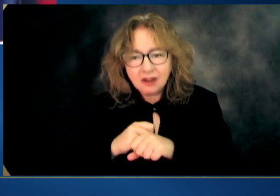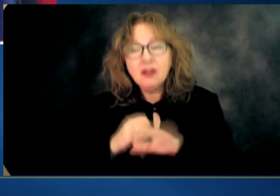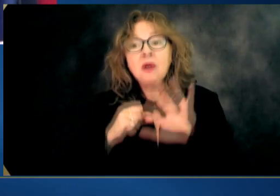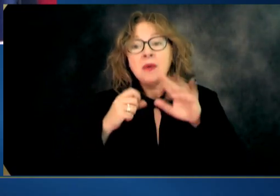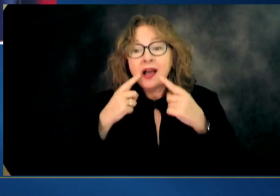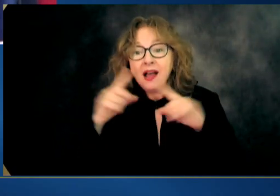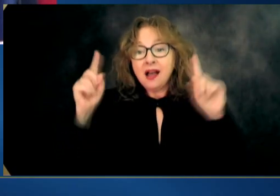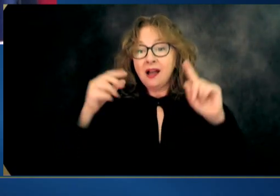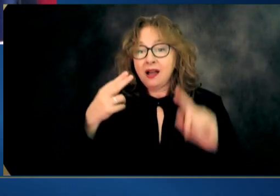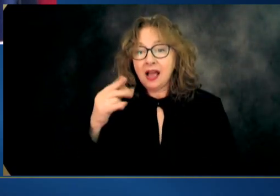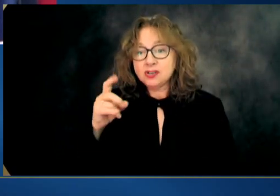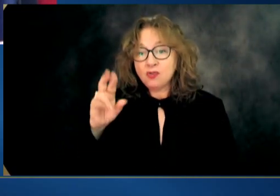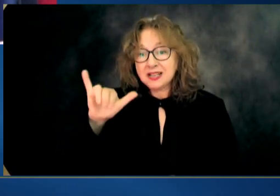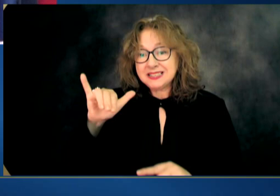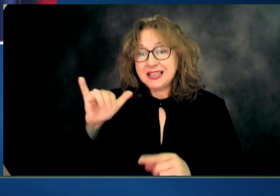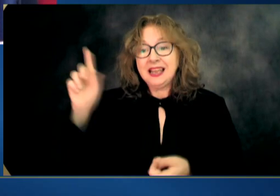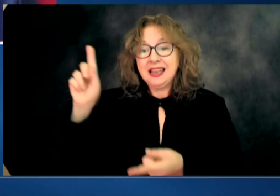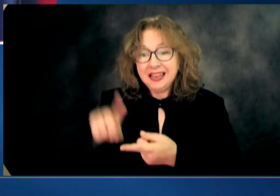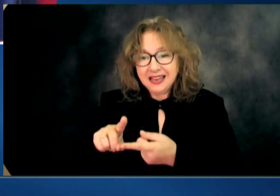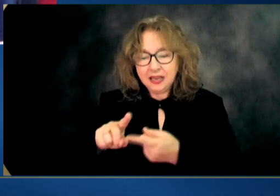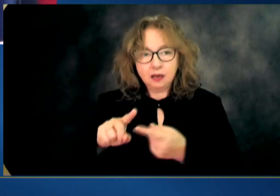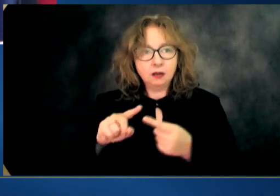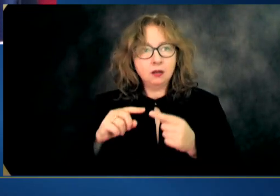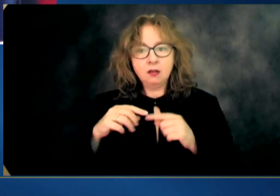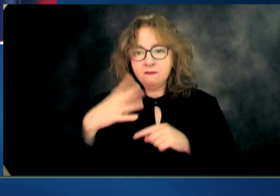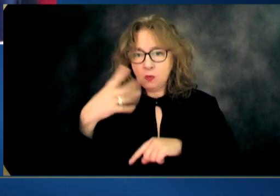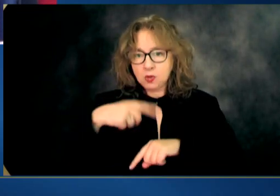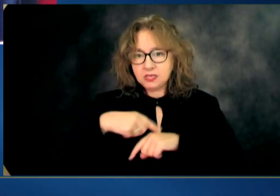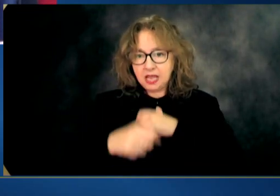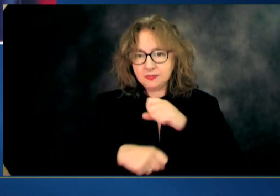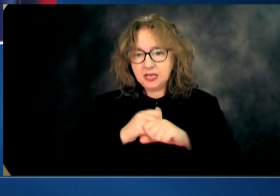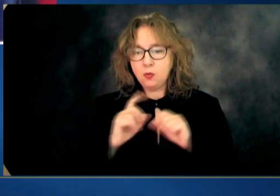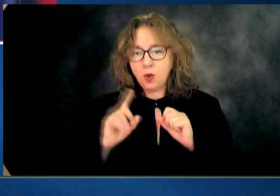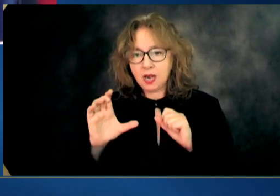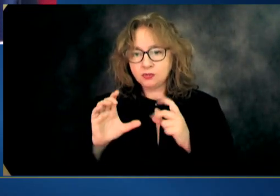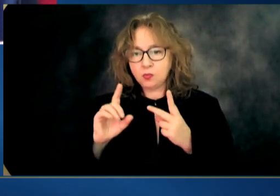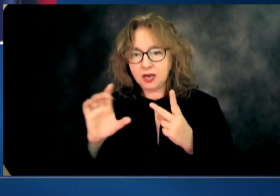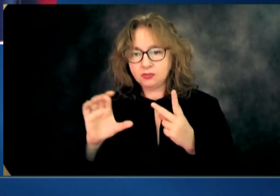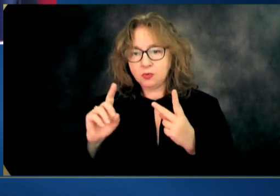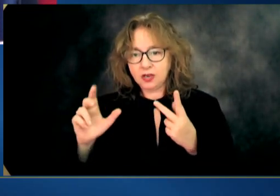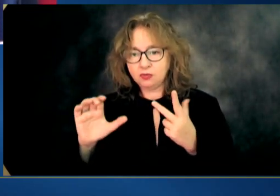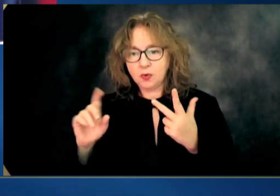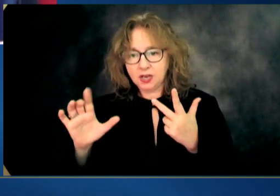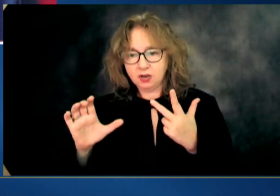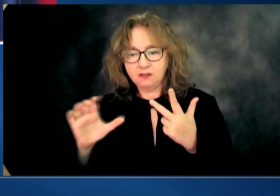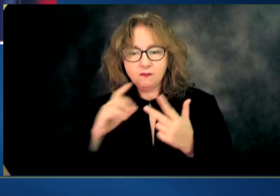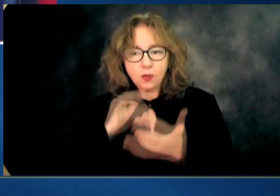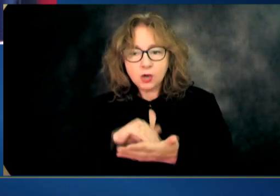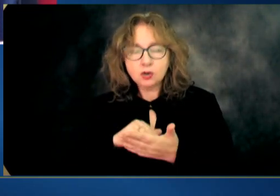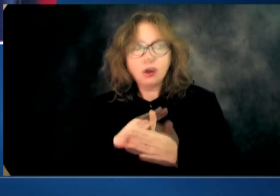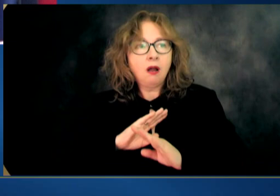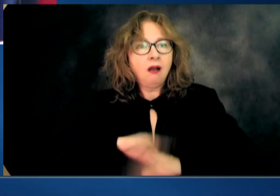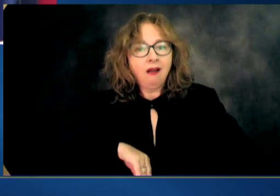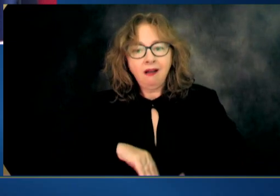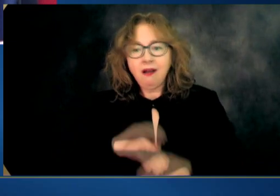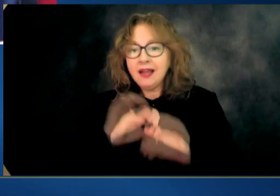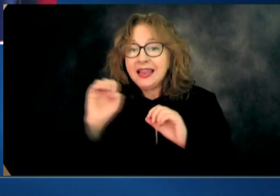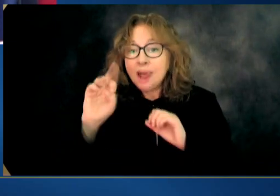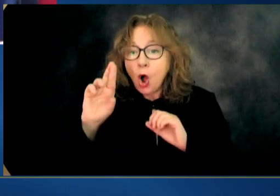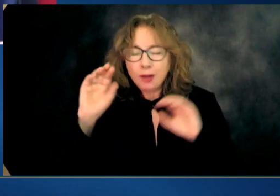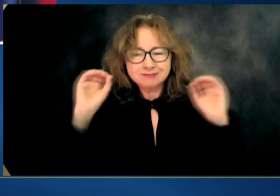$100 per visit four times a year, you know, for the doctor and no ER visits, no hospital,